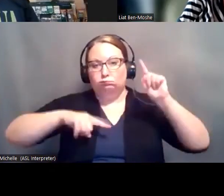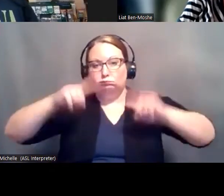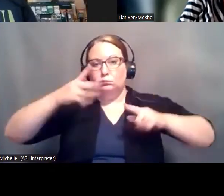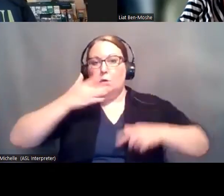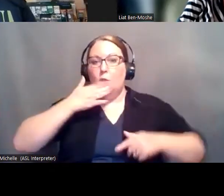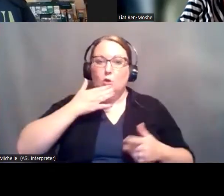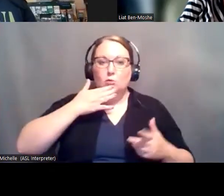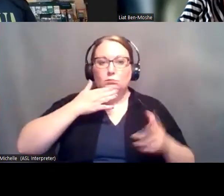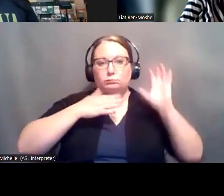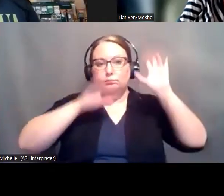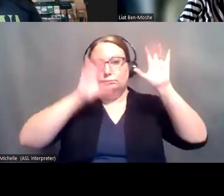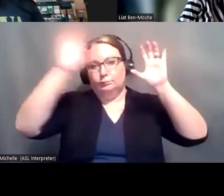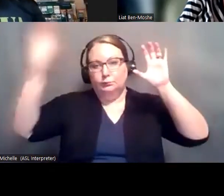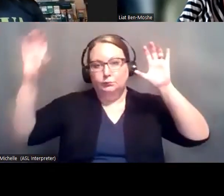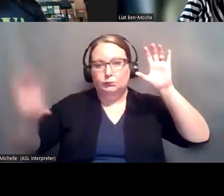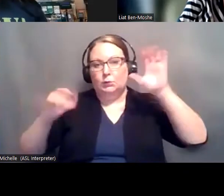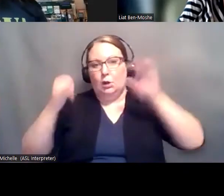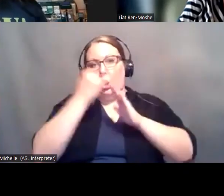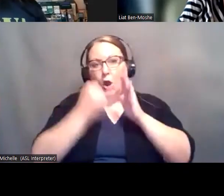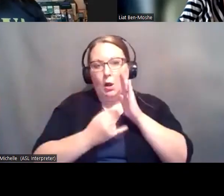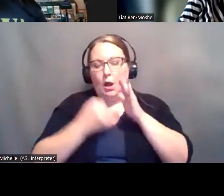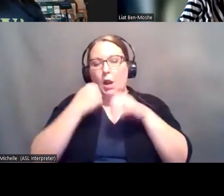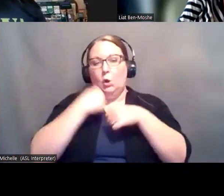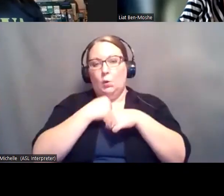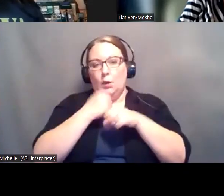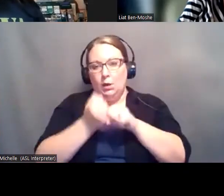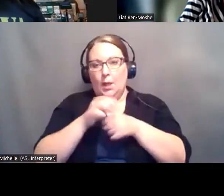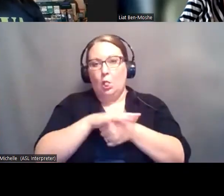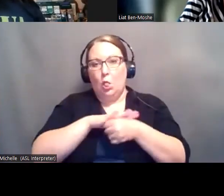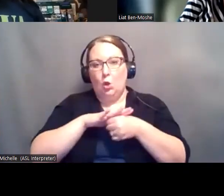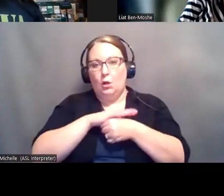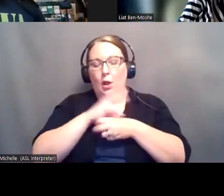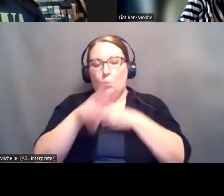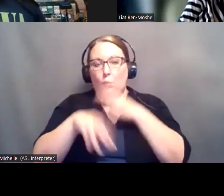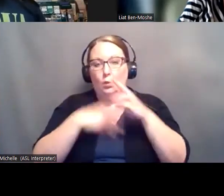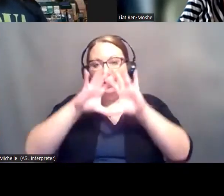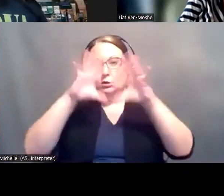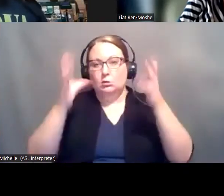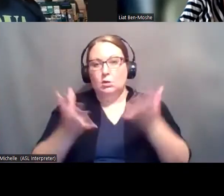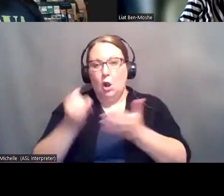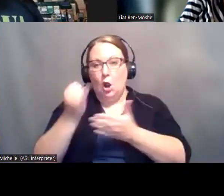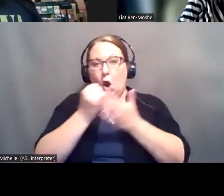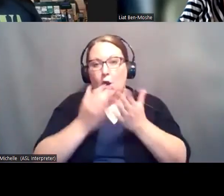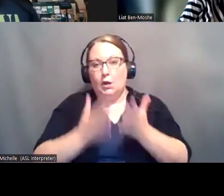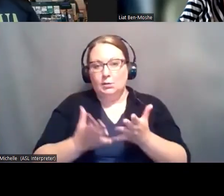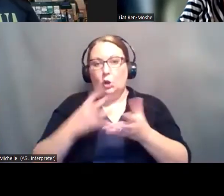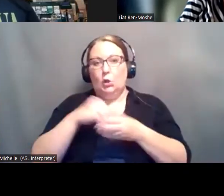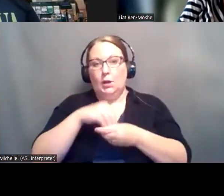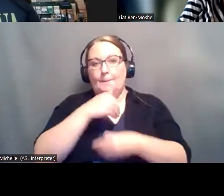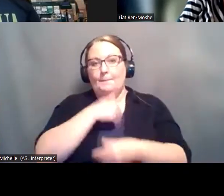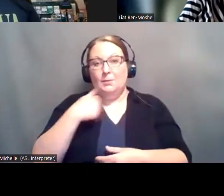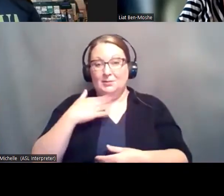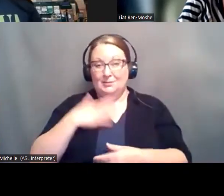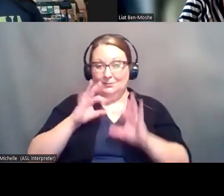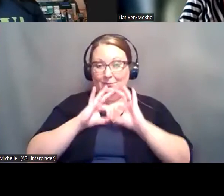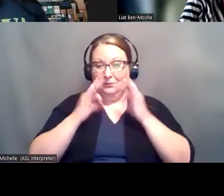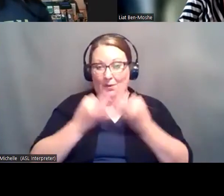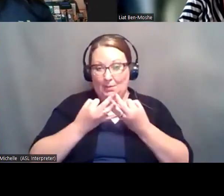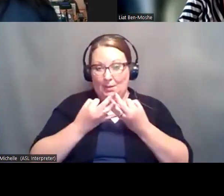and styles of artwork created by local and global artists, including members of my family and friendship circle.